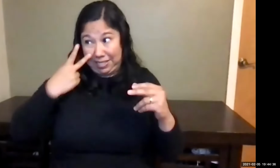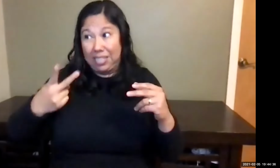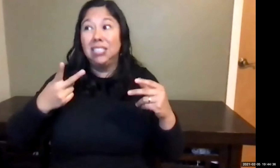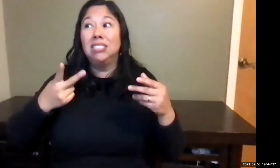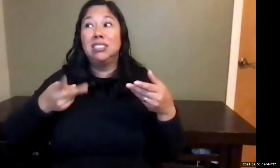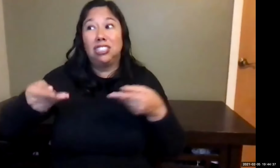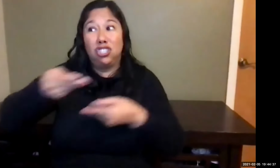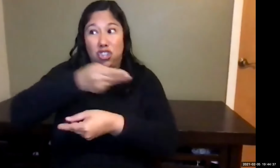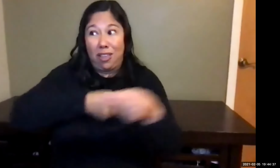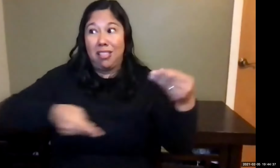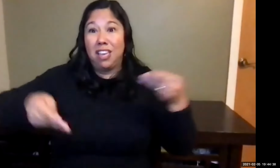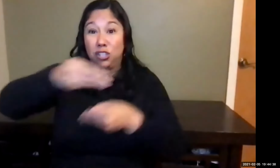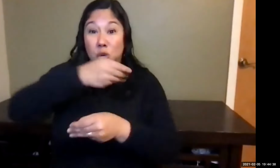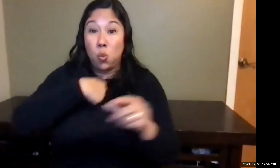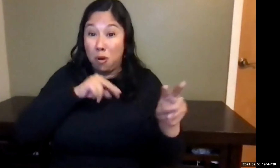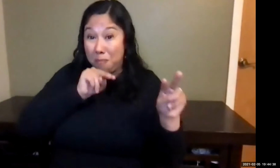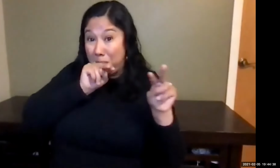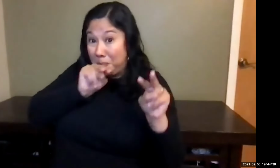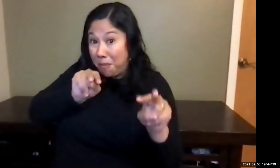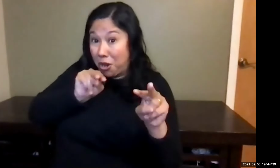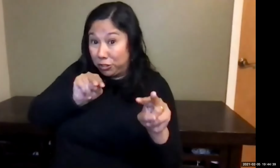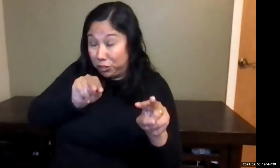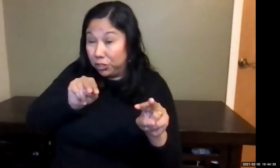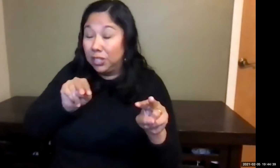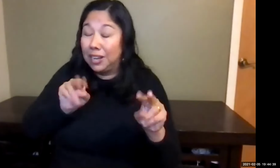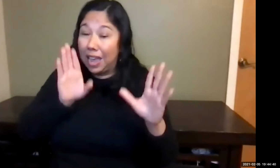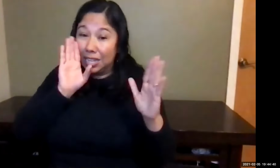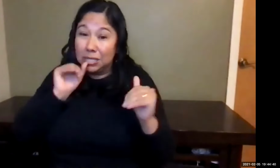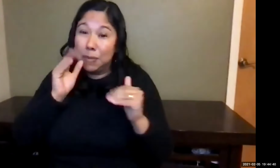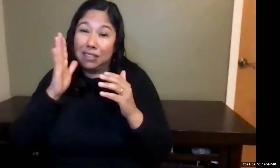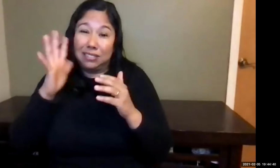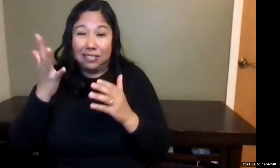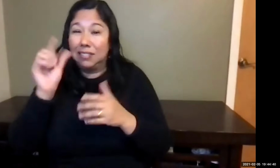monitoring and we are expecting some sort of surge from that.